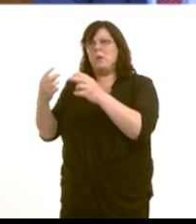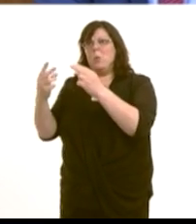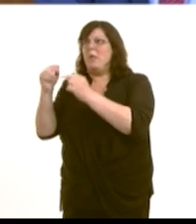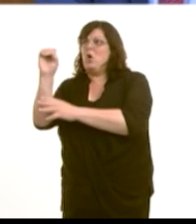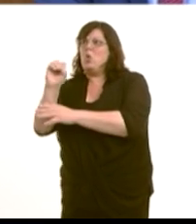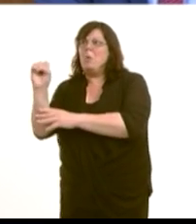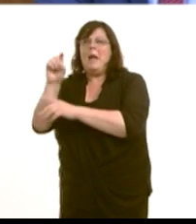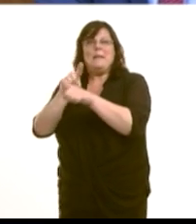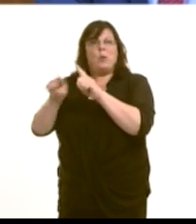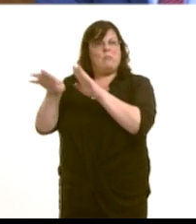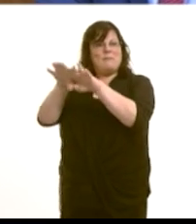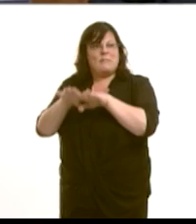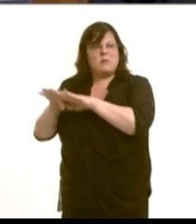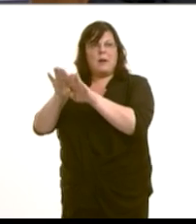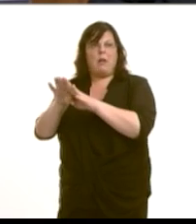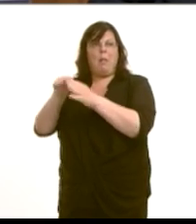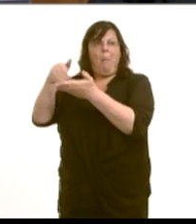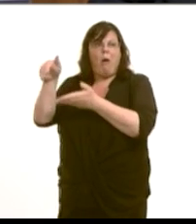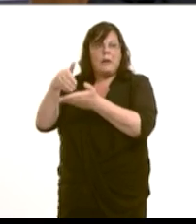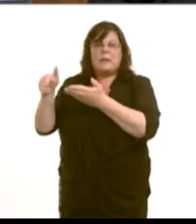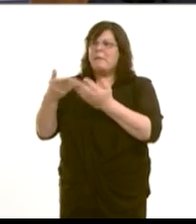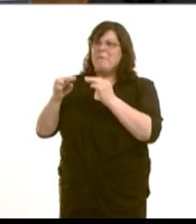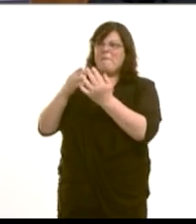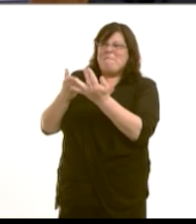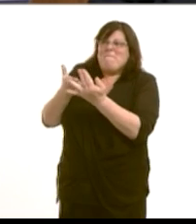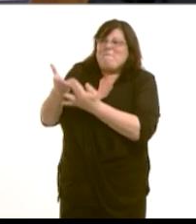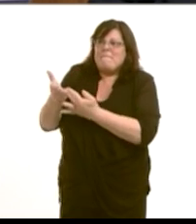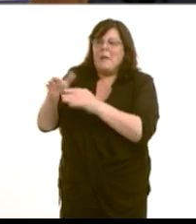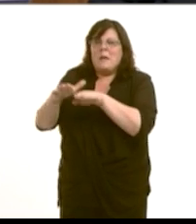If we do not get access to the single market, there are immense difficulties for our manufacturers